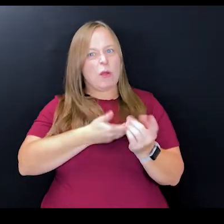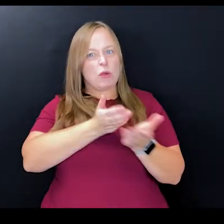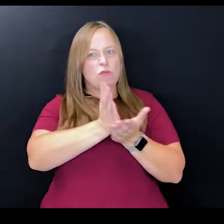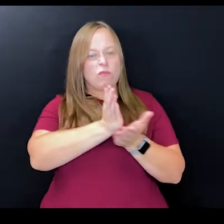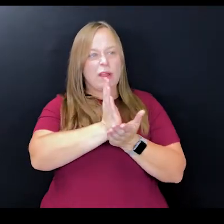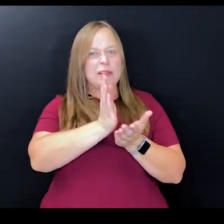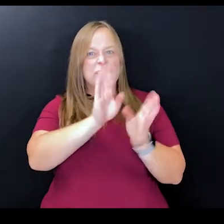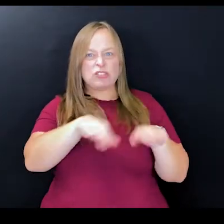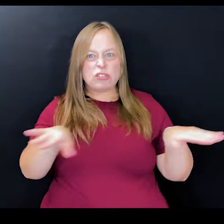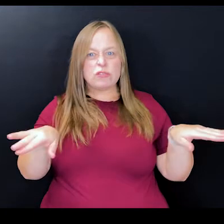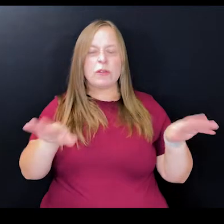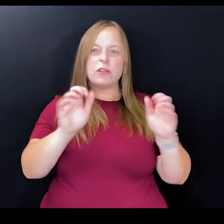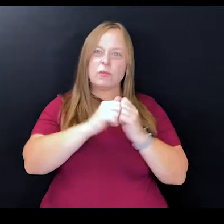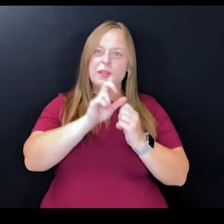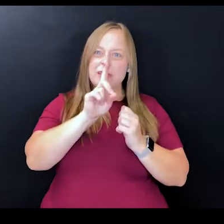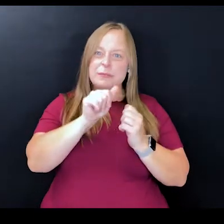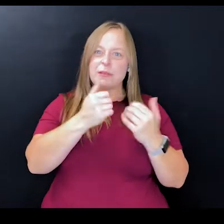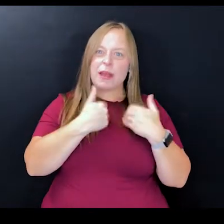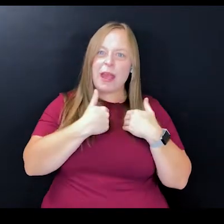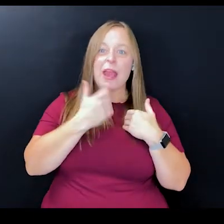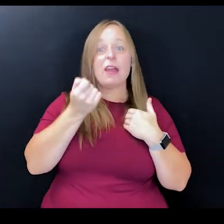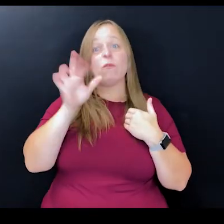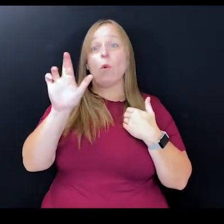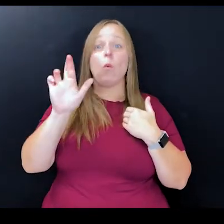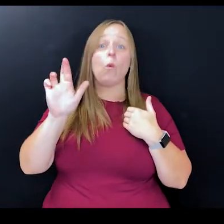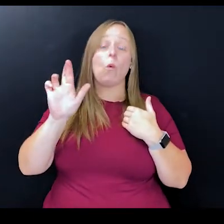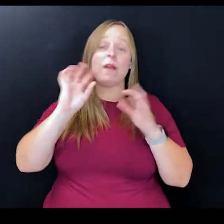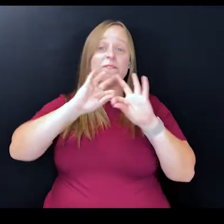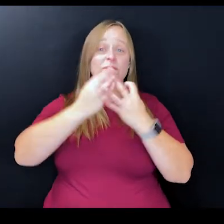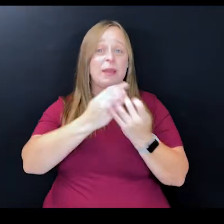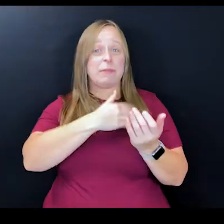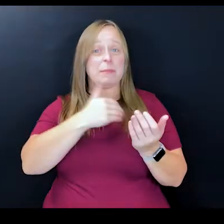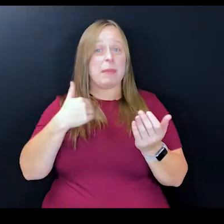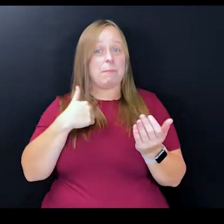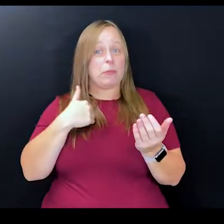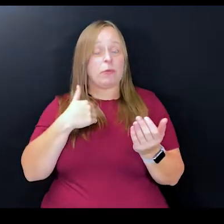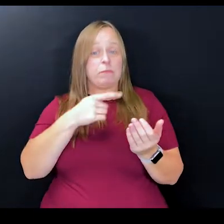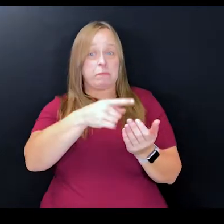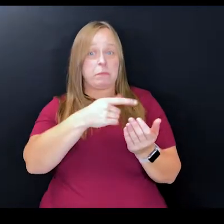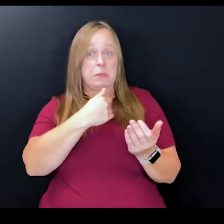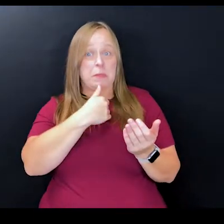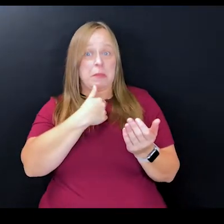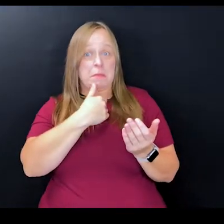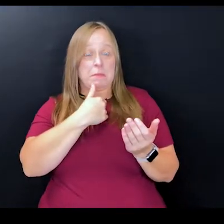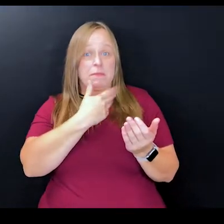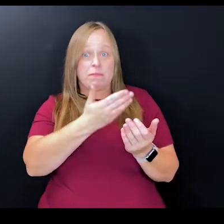as children with disabilities or as family members of children with disabilities,